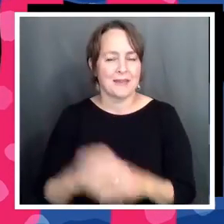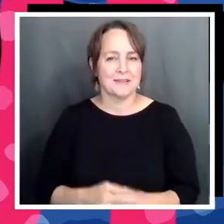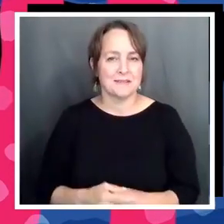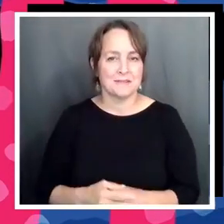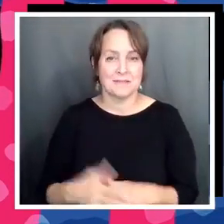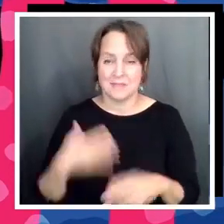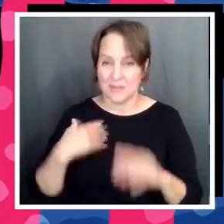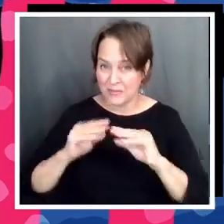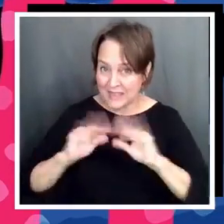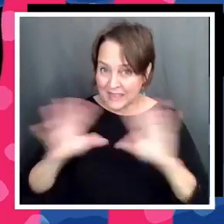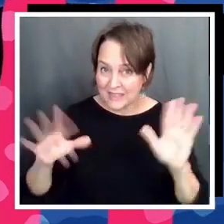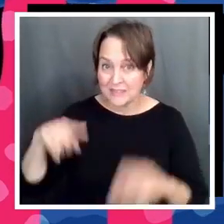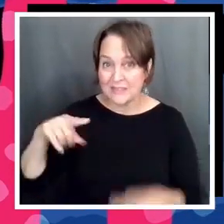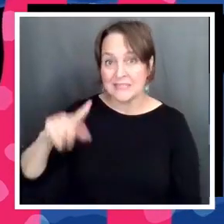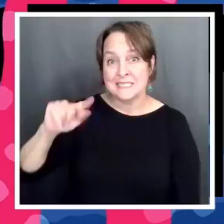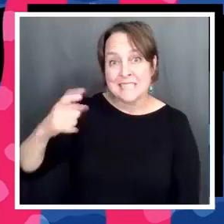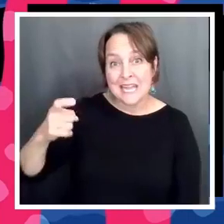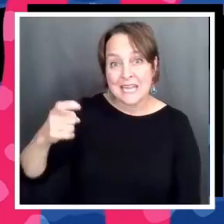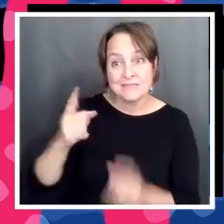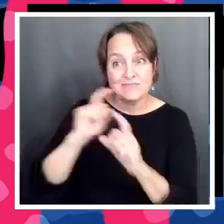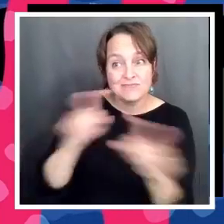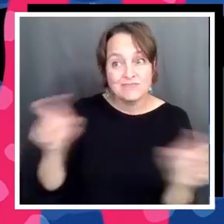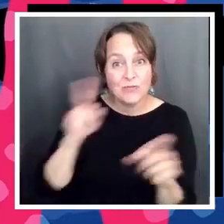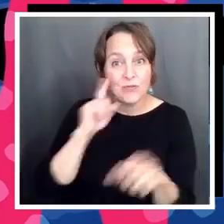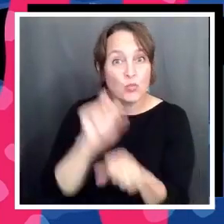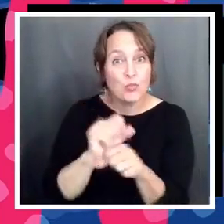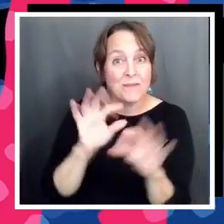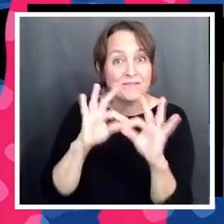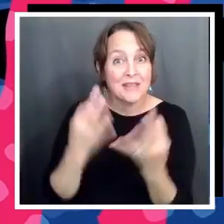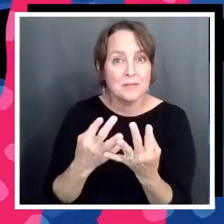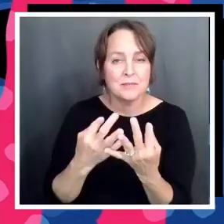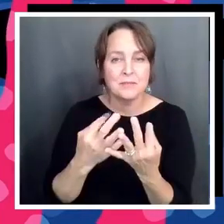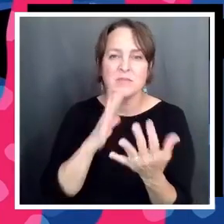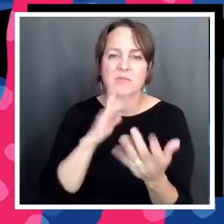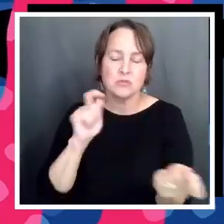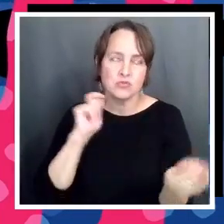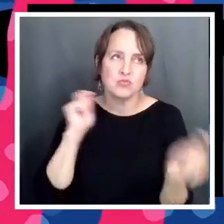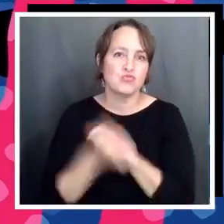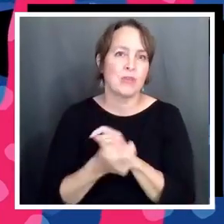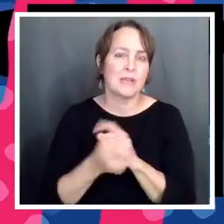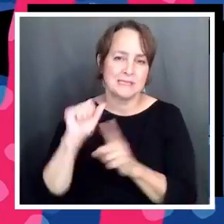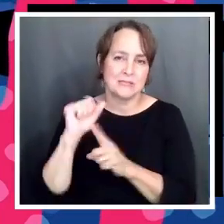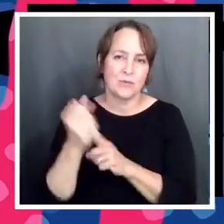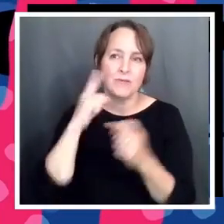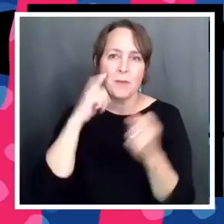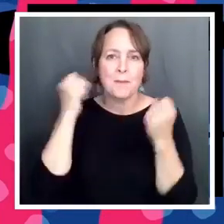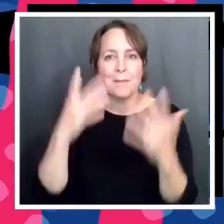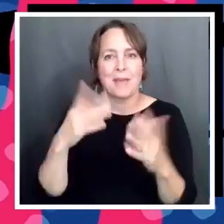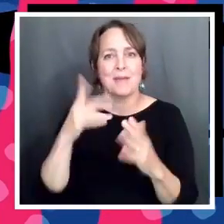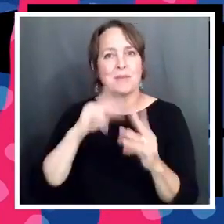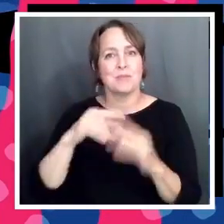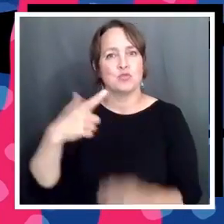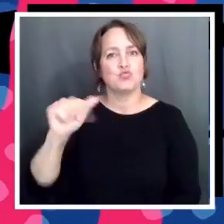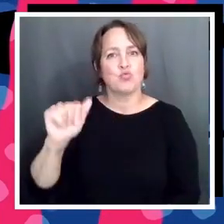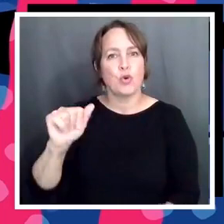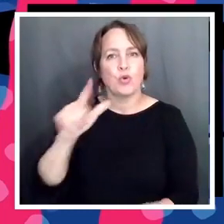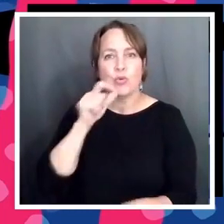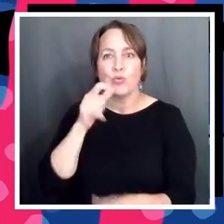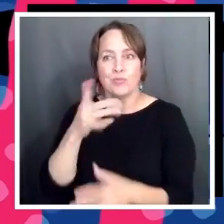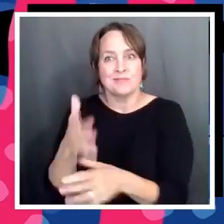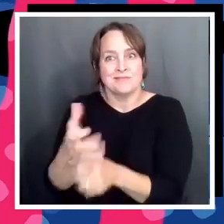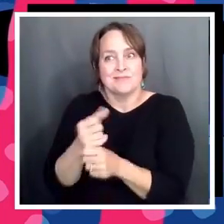ENHANCED CHILD TAX CREDIT FROM